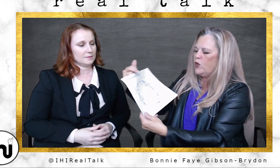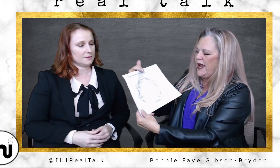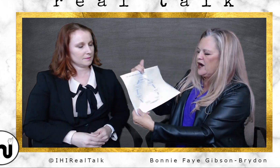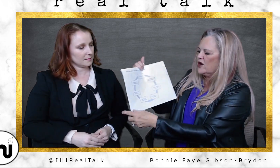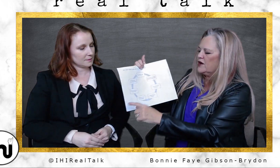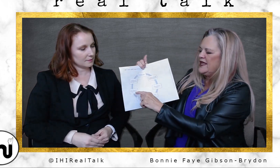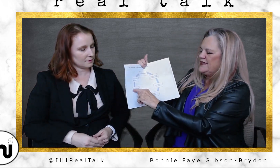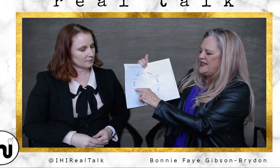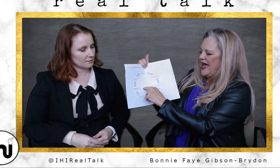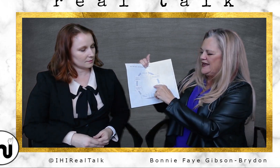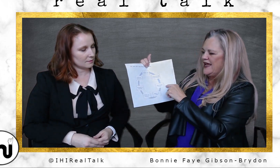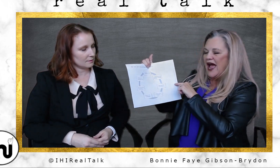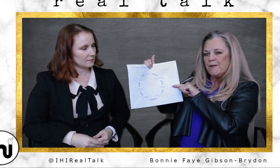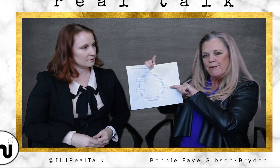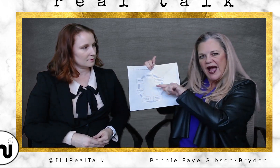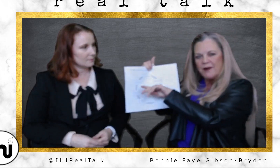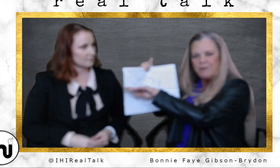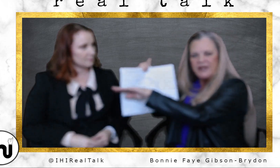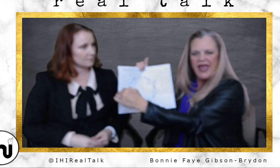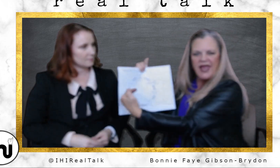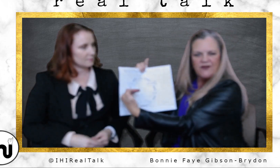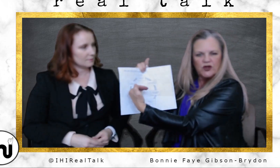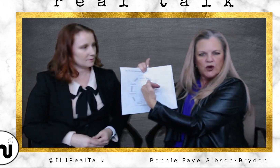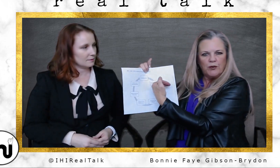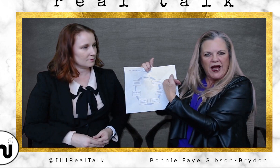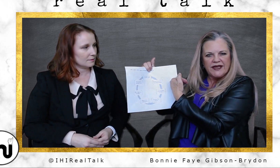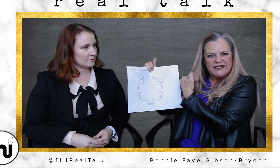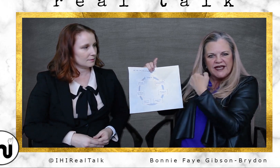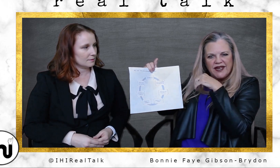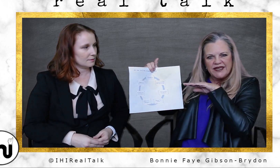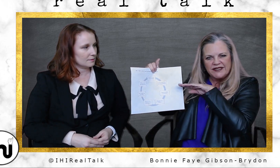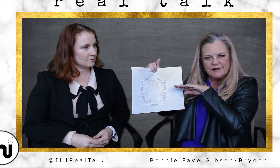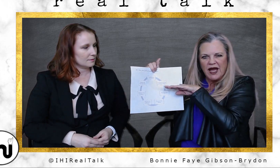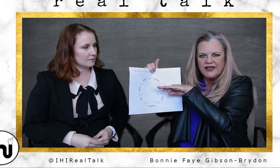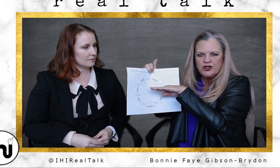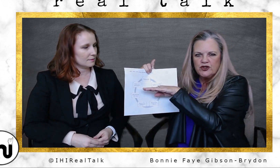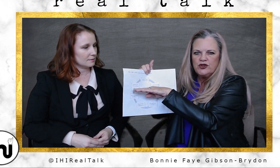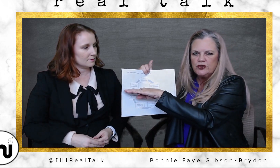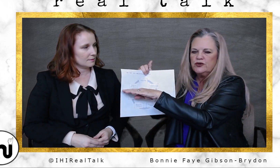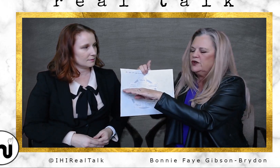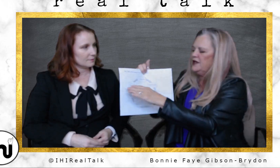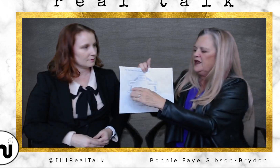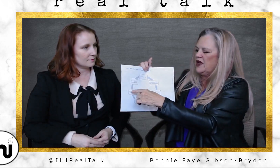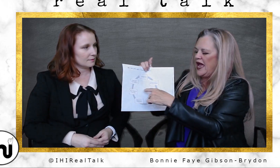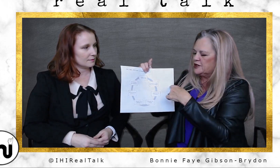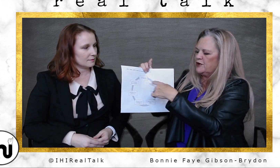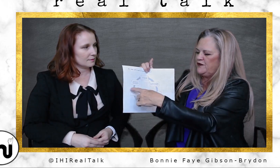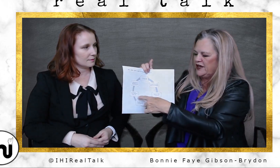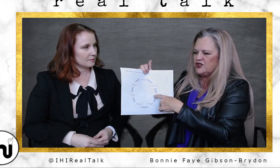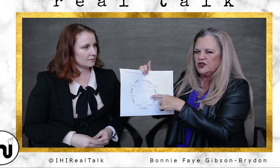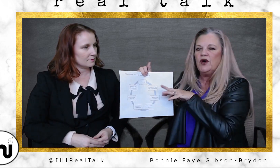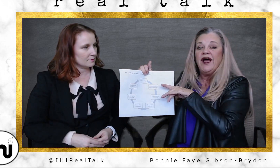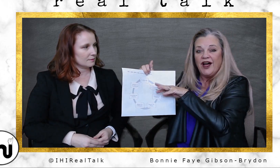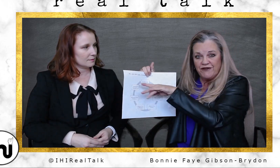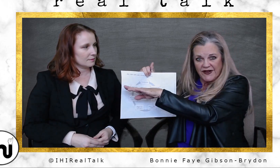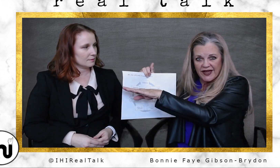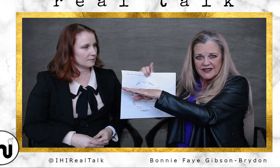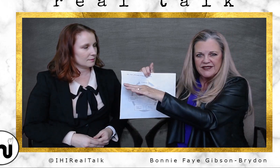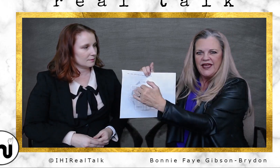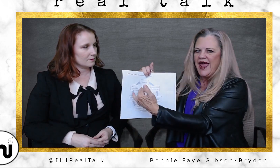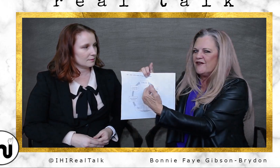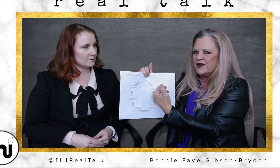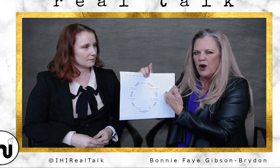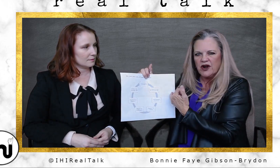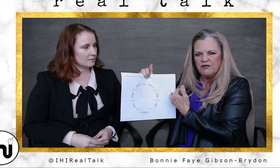that my behavior, my studies my to do as a professional affects every part of my